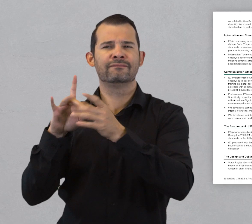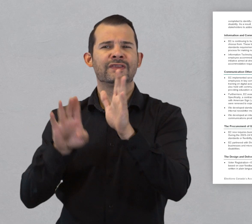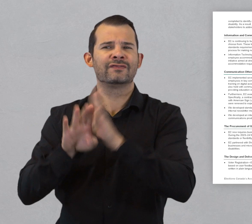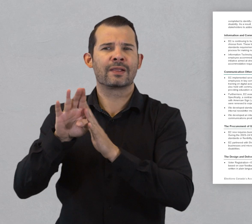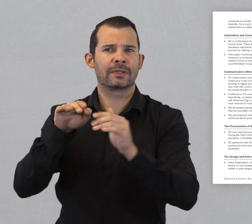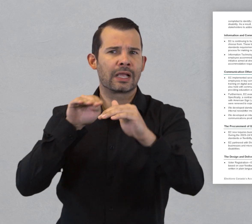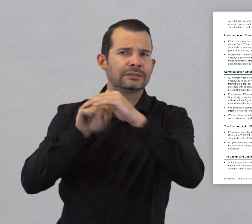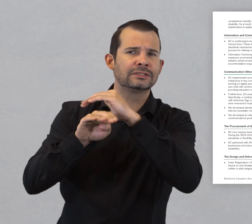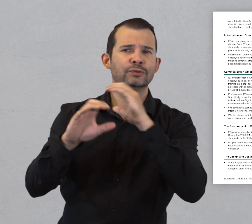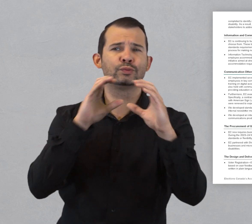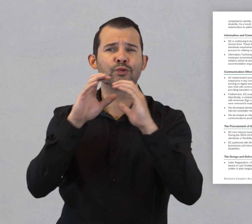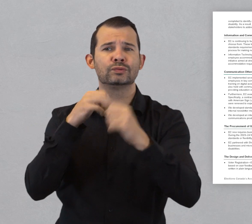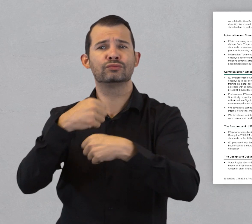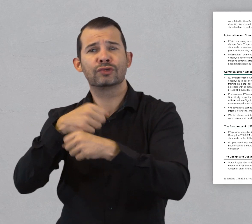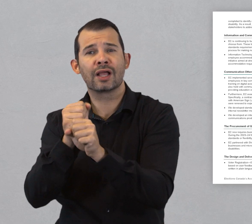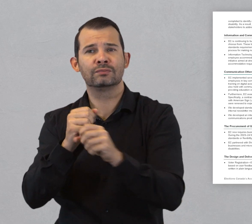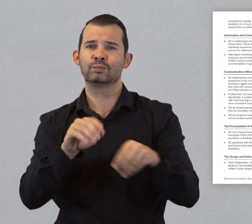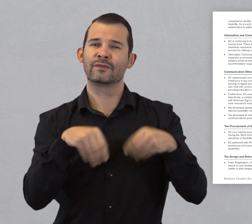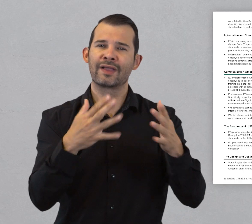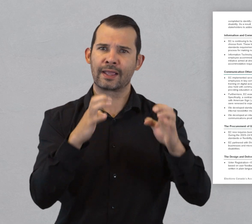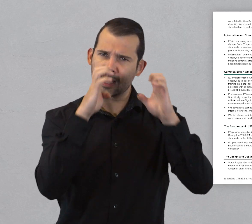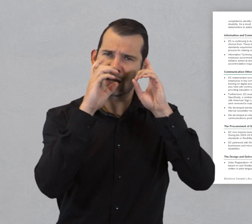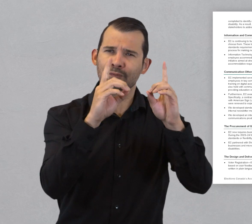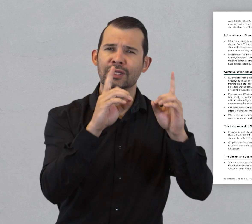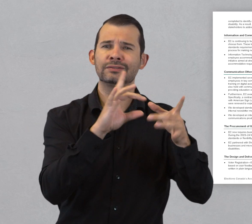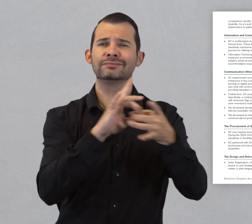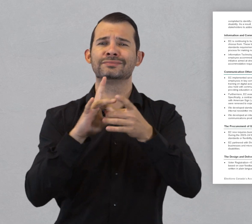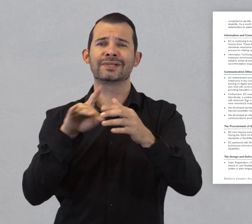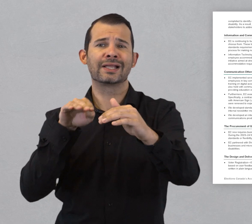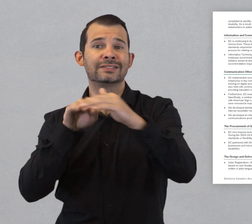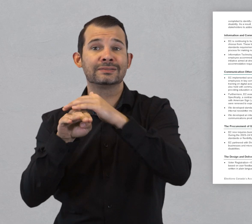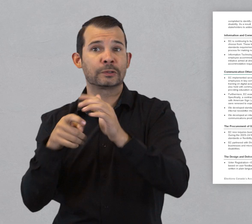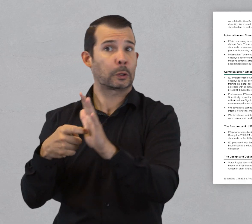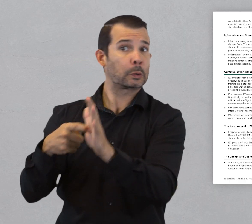accessible communications products and providing education on accessibility